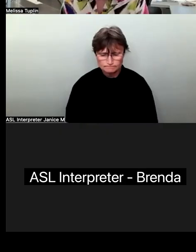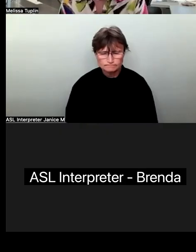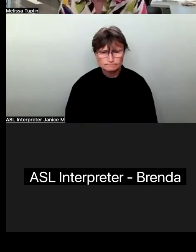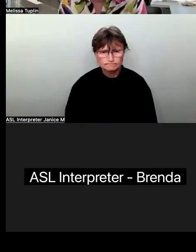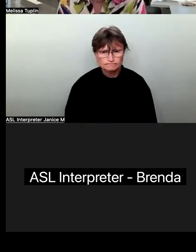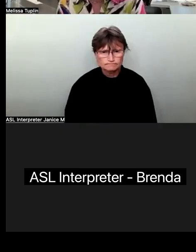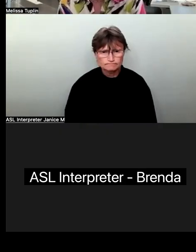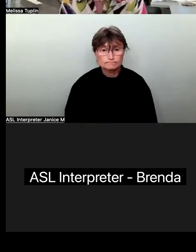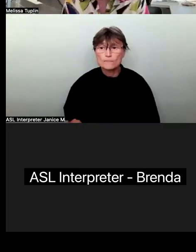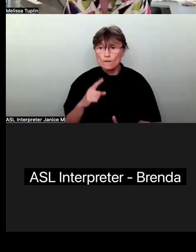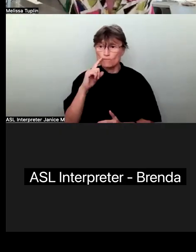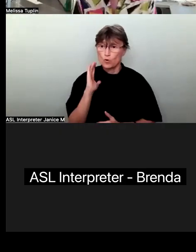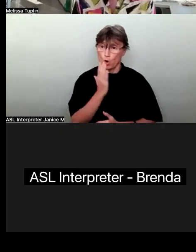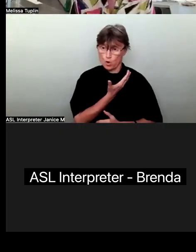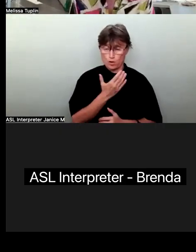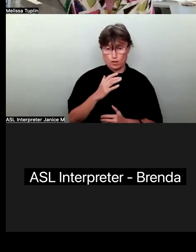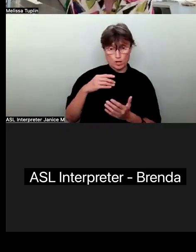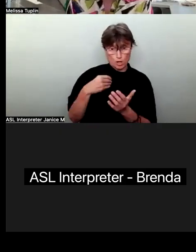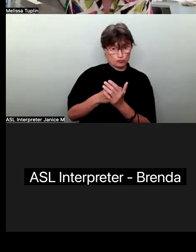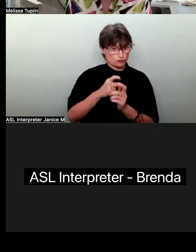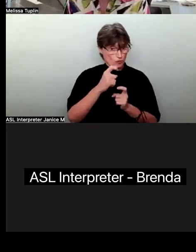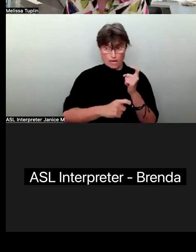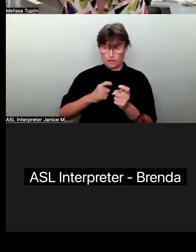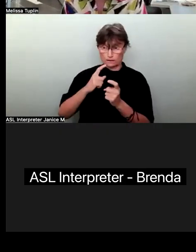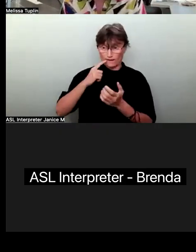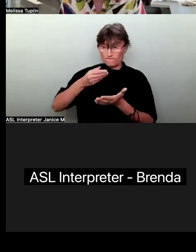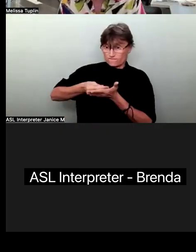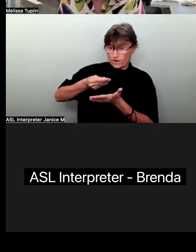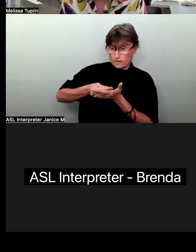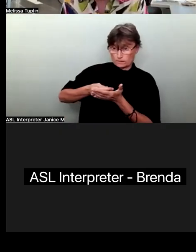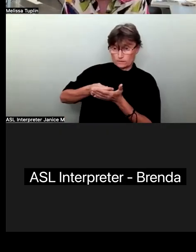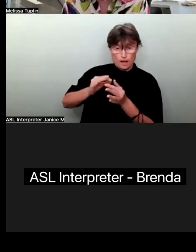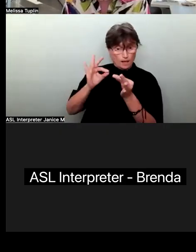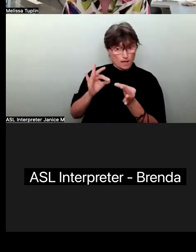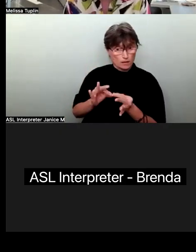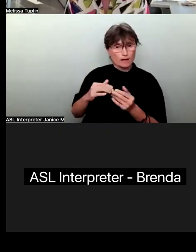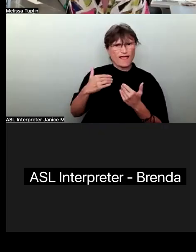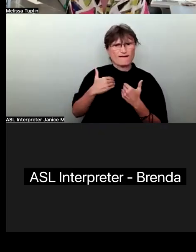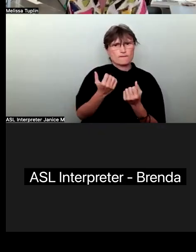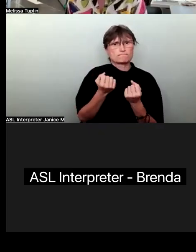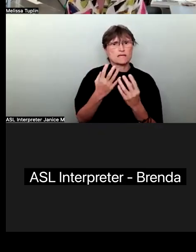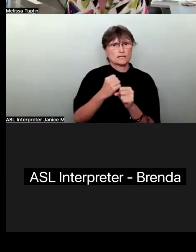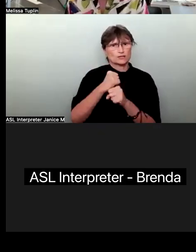For all of our grantees, because funding amounts are set in multi-year cycles, we may also make